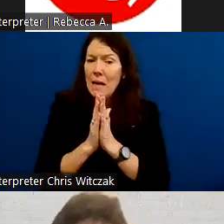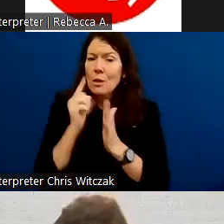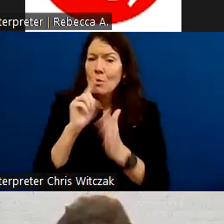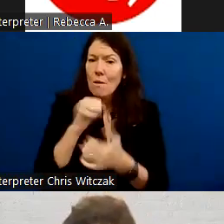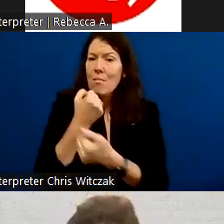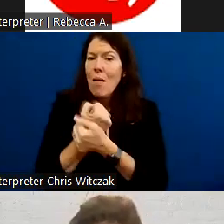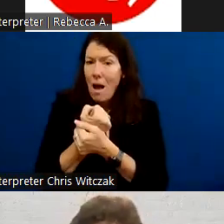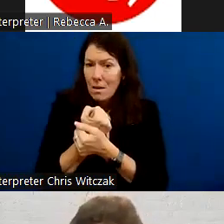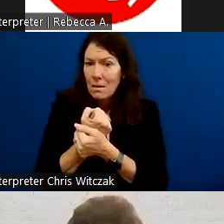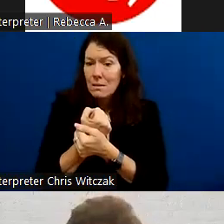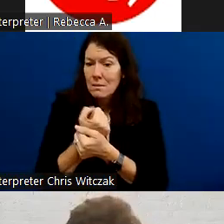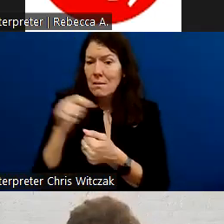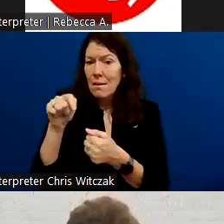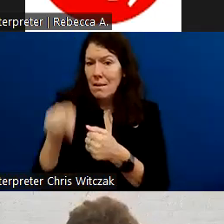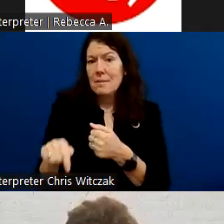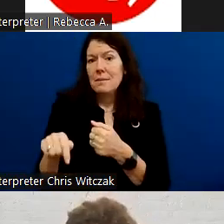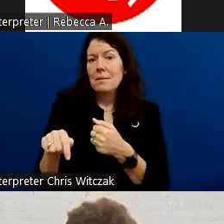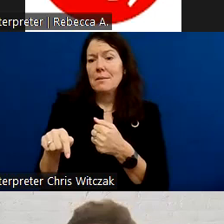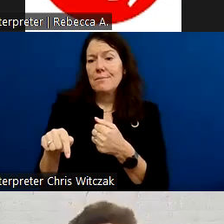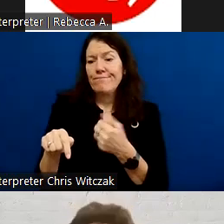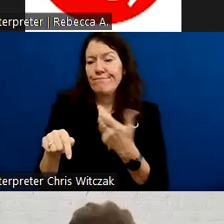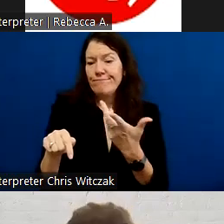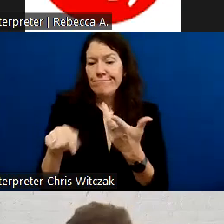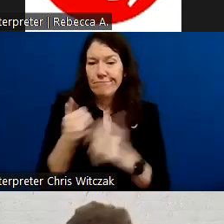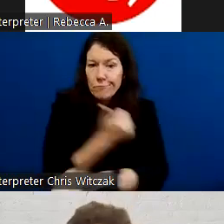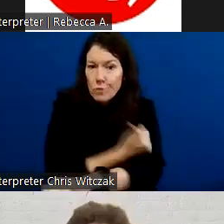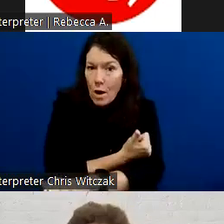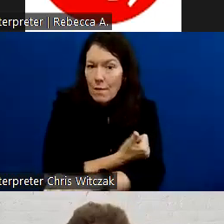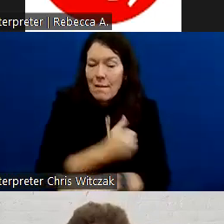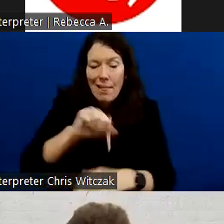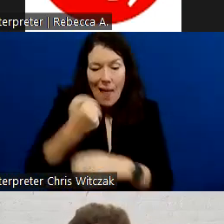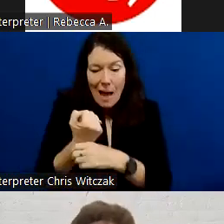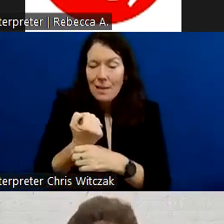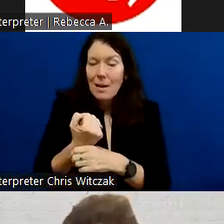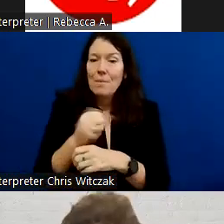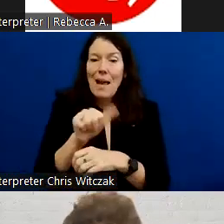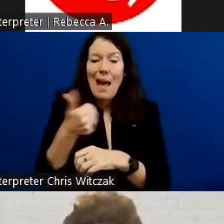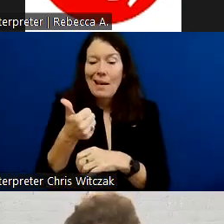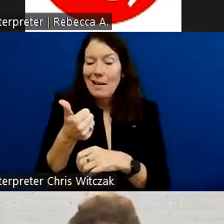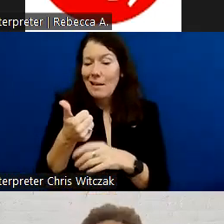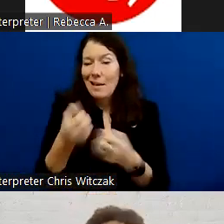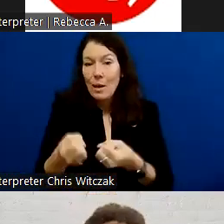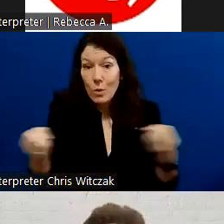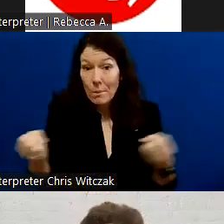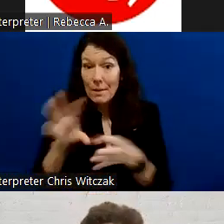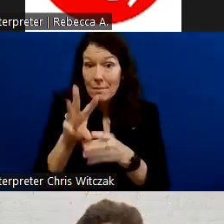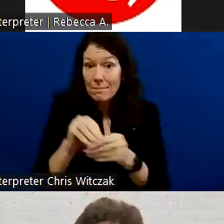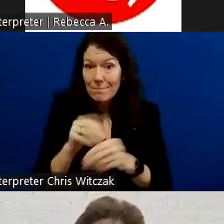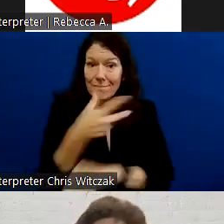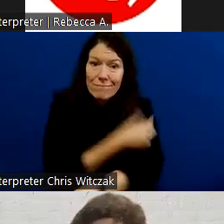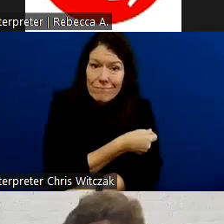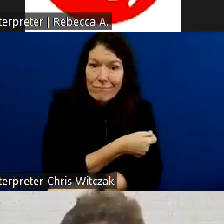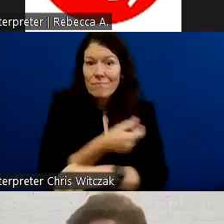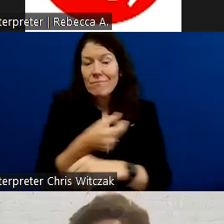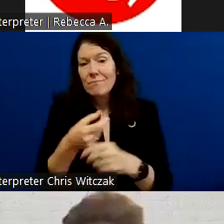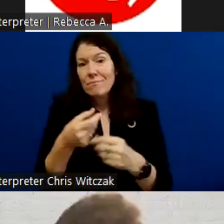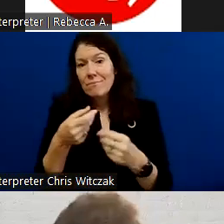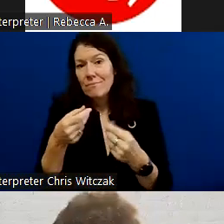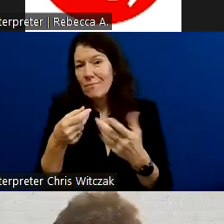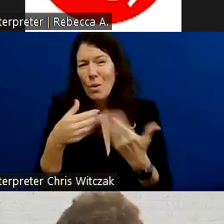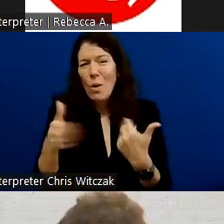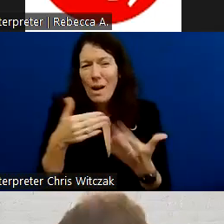substances and anything that you use to administer them in this lock box like you would a medication.